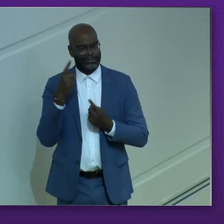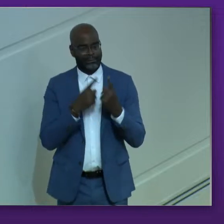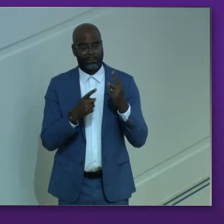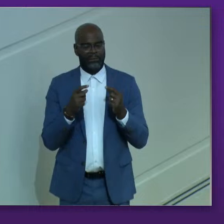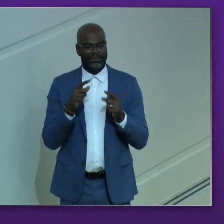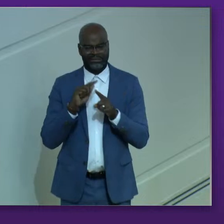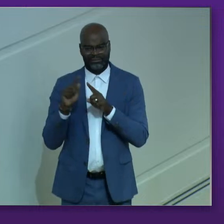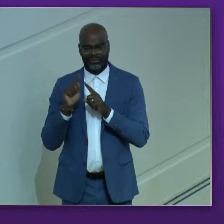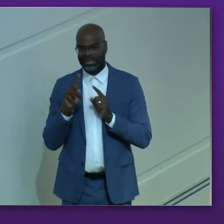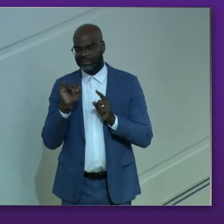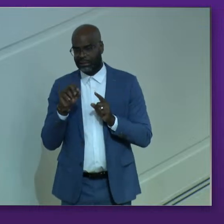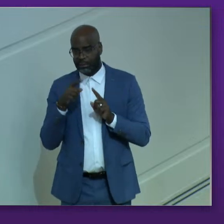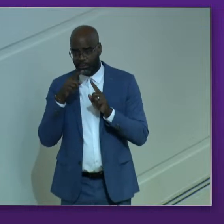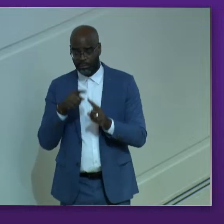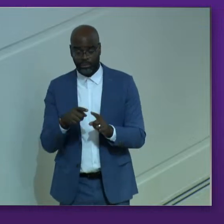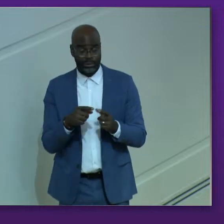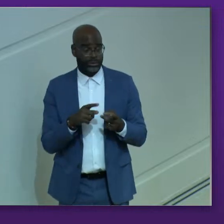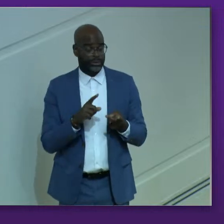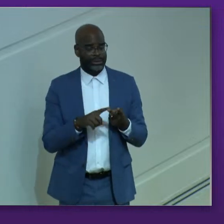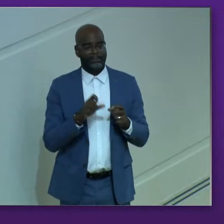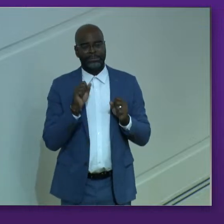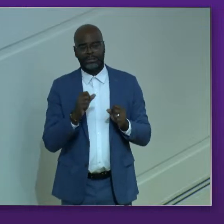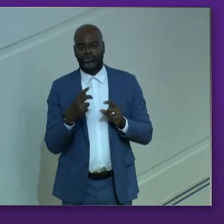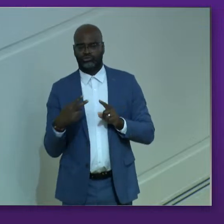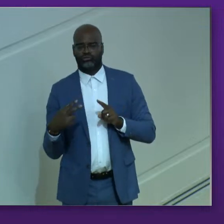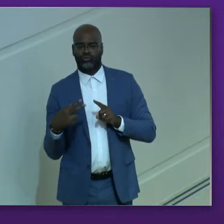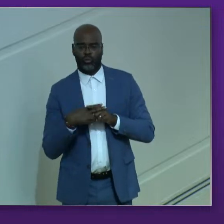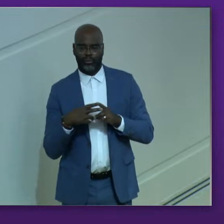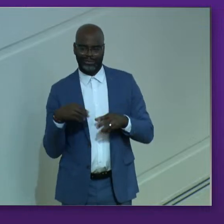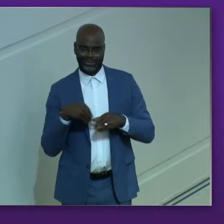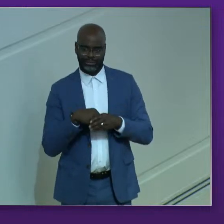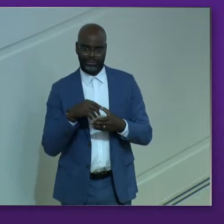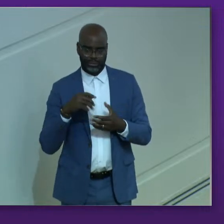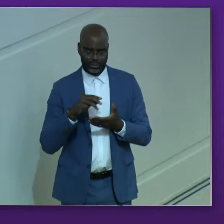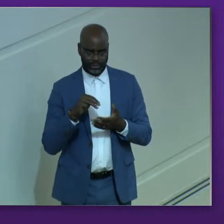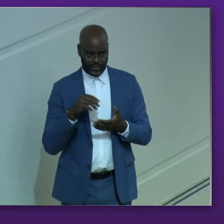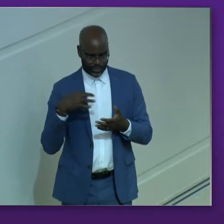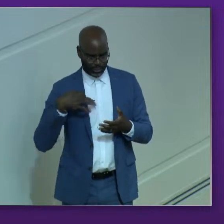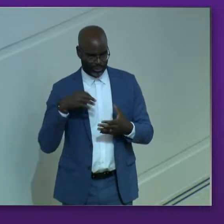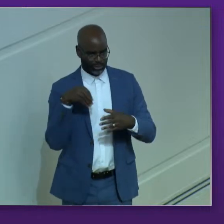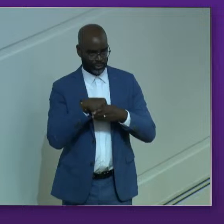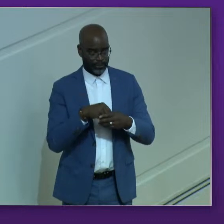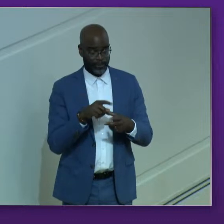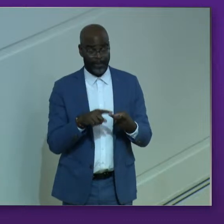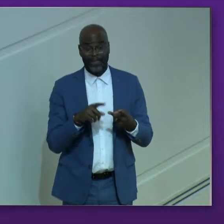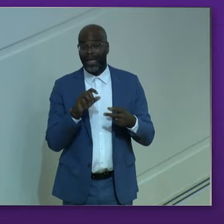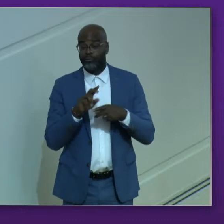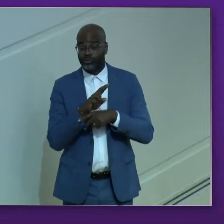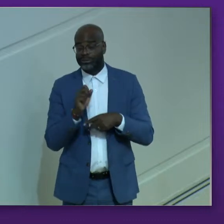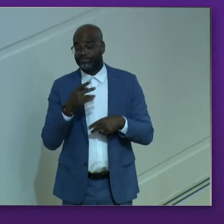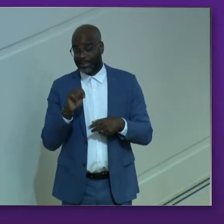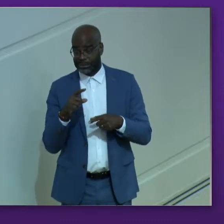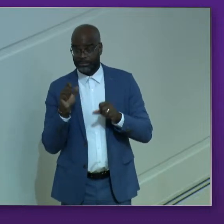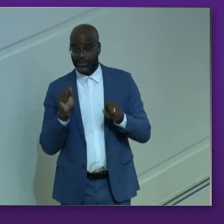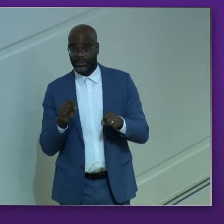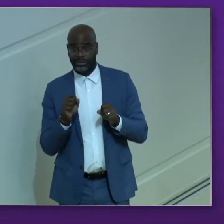TO THE STATES. THE PLAN OR FMP